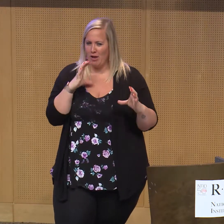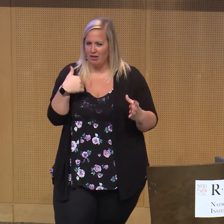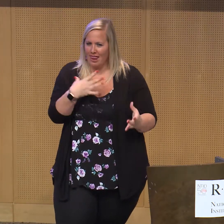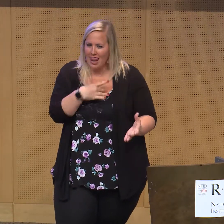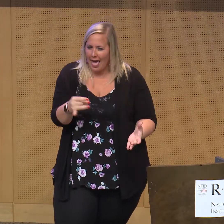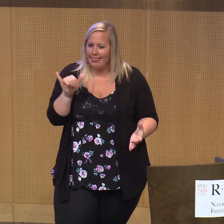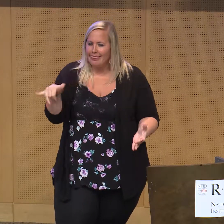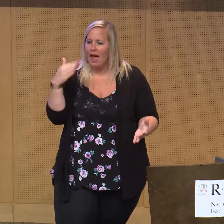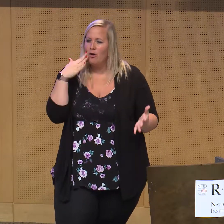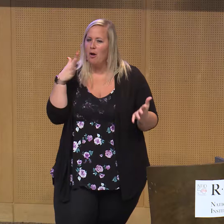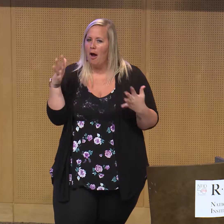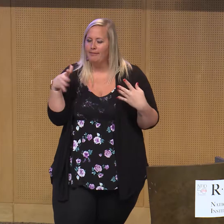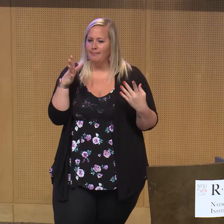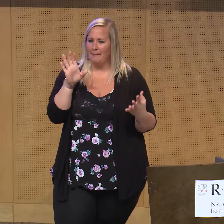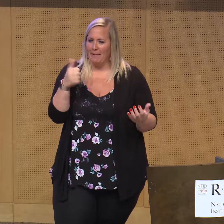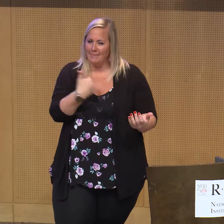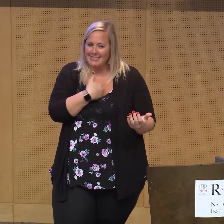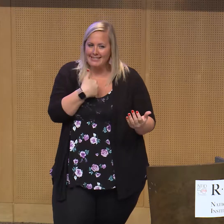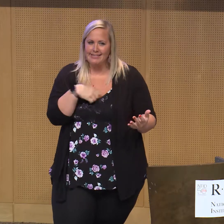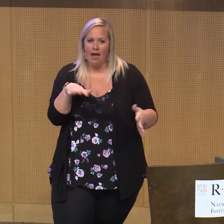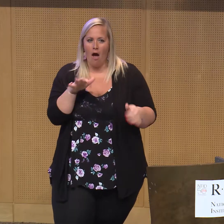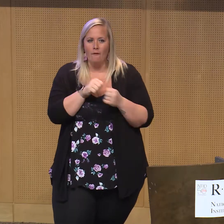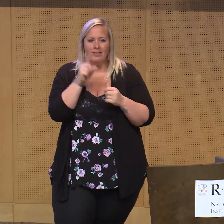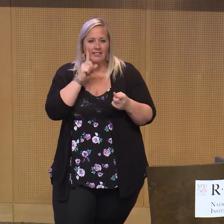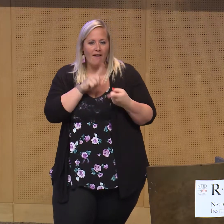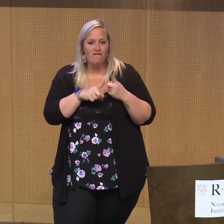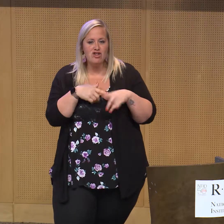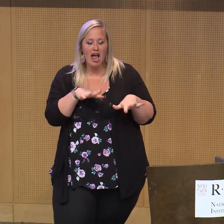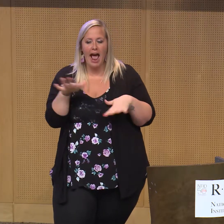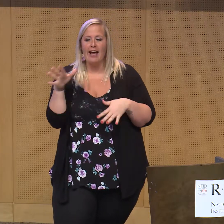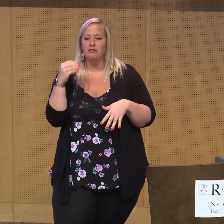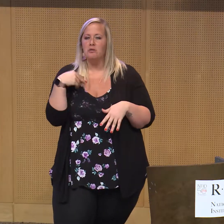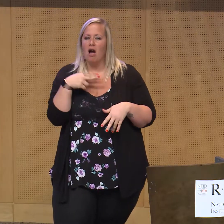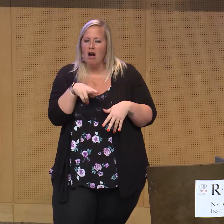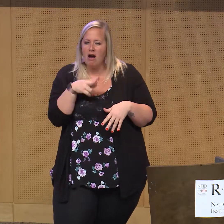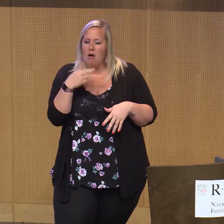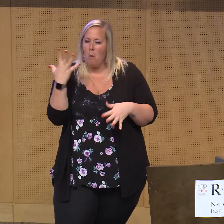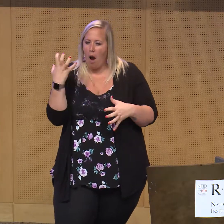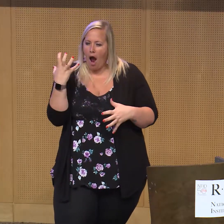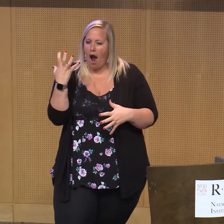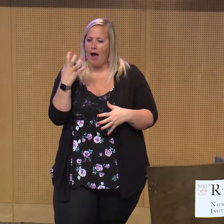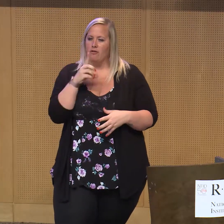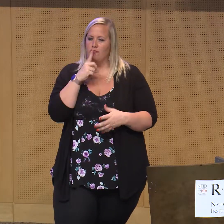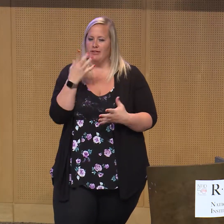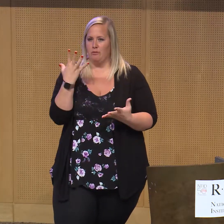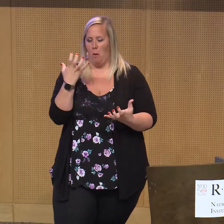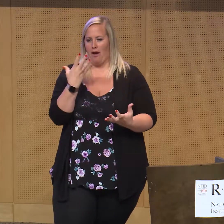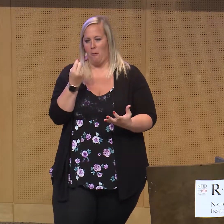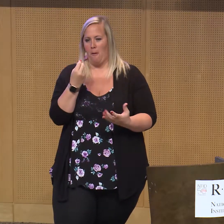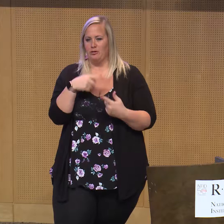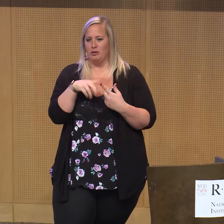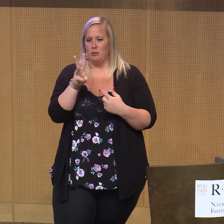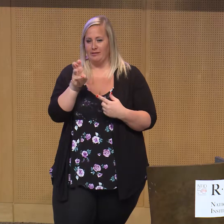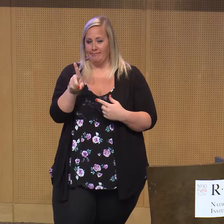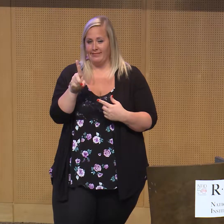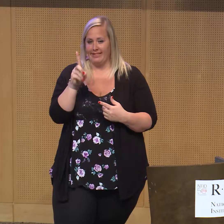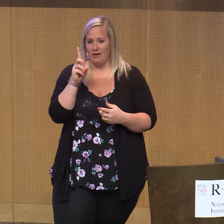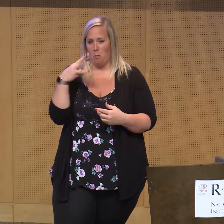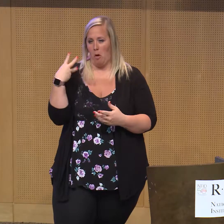where I met Deaf people and there were no barriers to communication, and I really liked that. I loved being able to be myself and make Deaf friends.